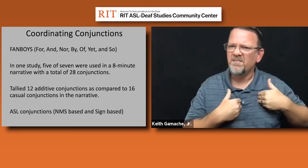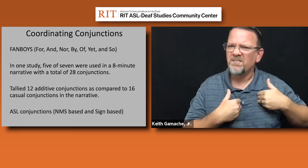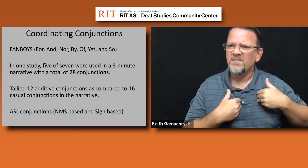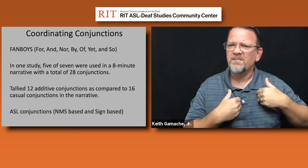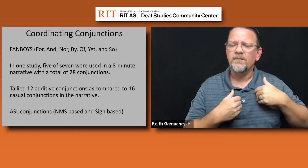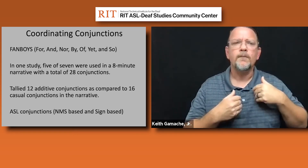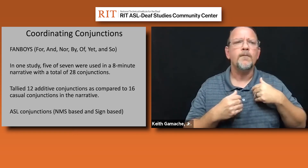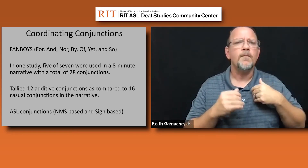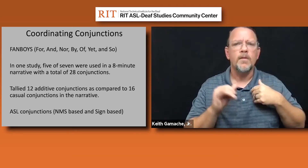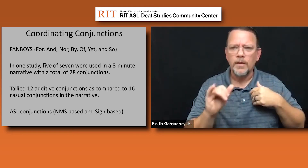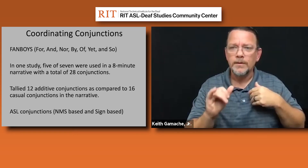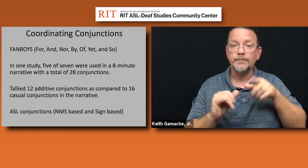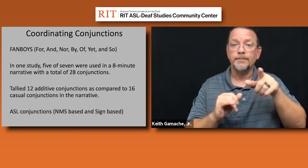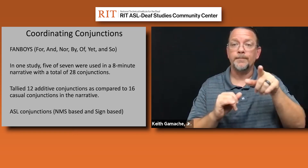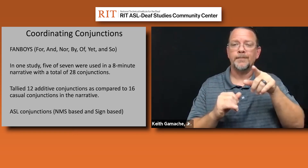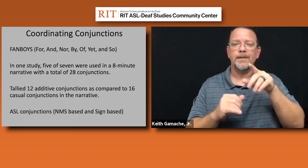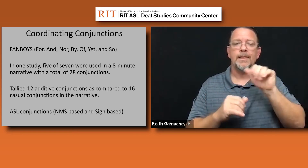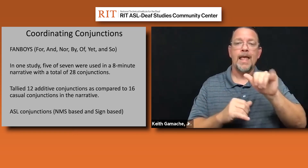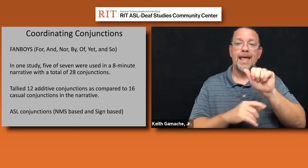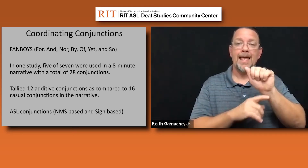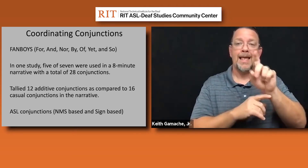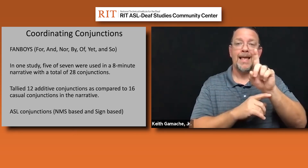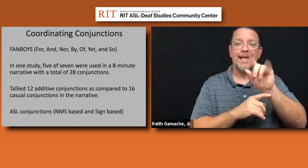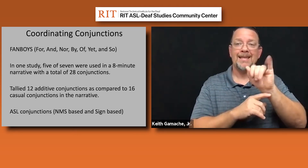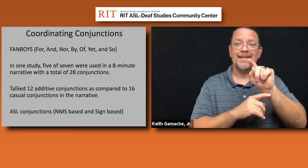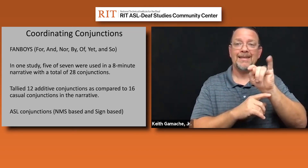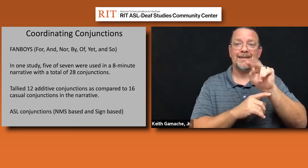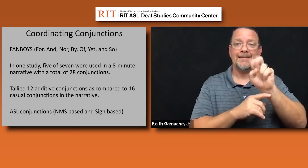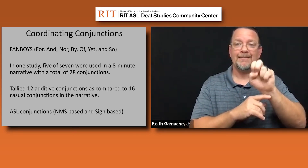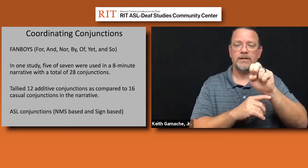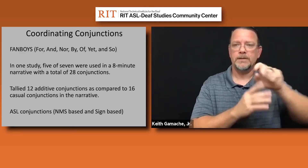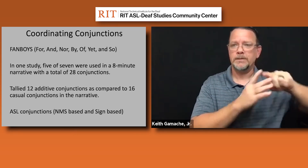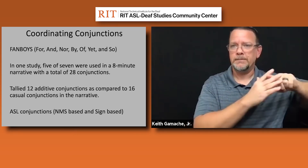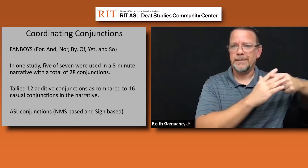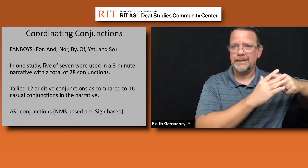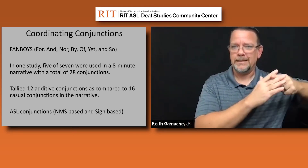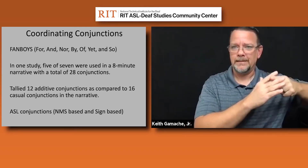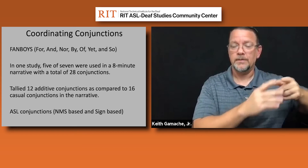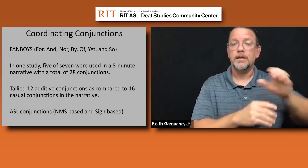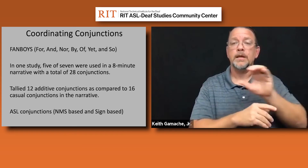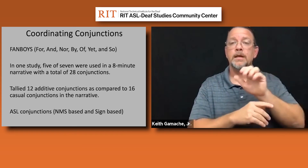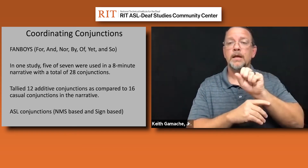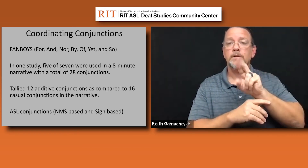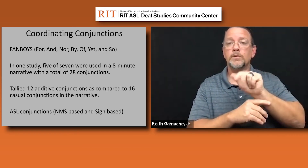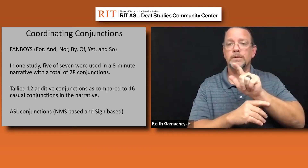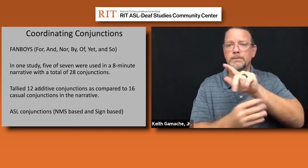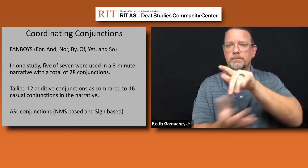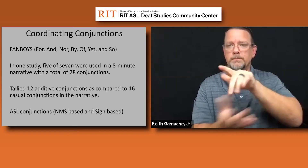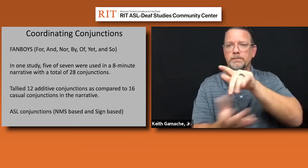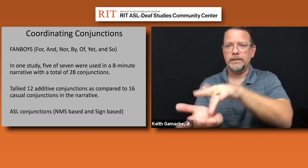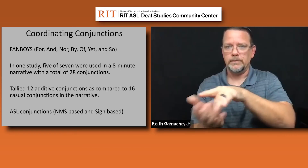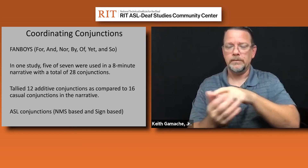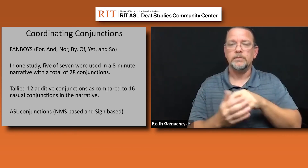but they do start the sentence, as well, at times. Additive would be in the beginning,